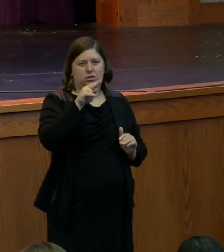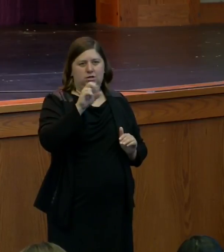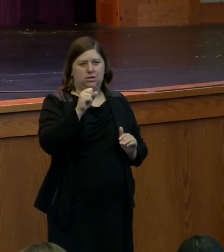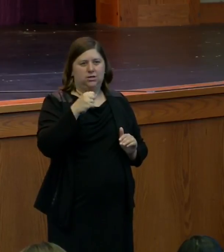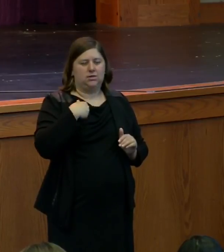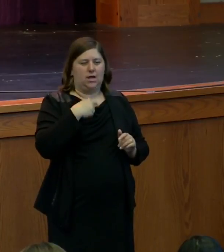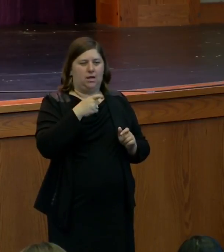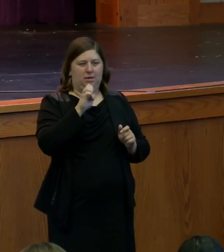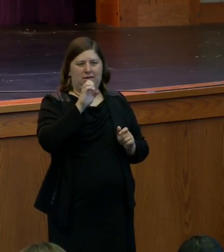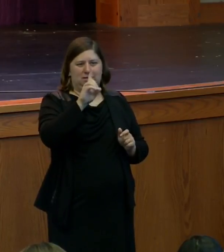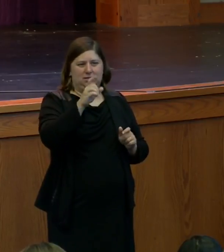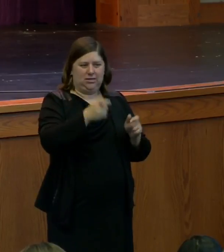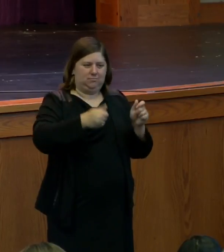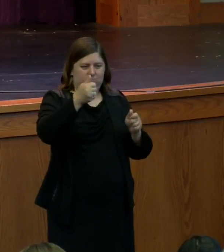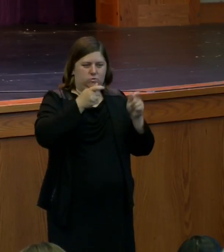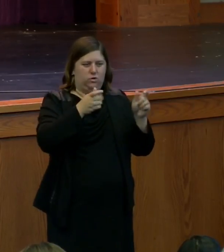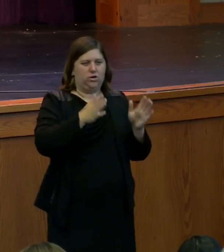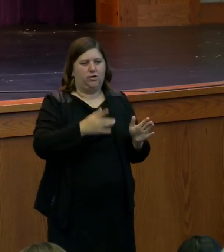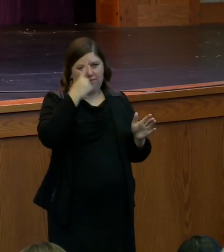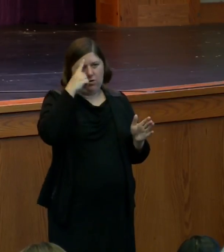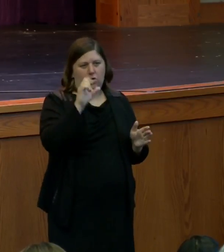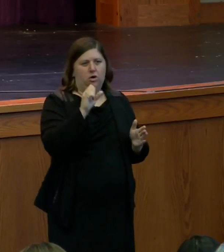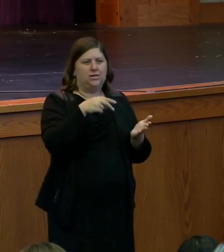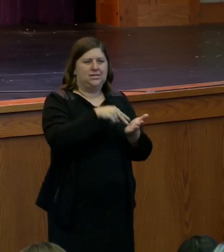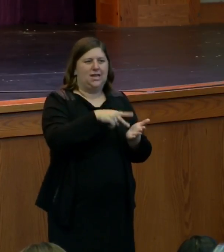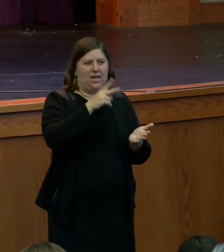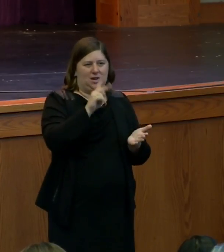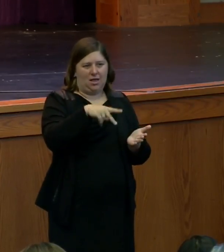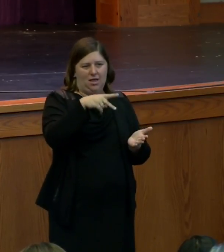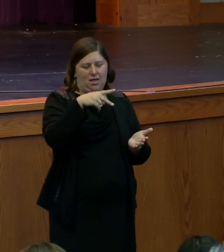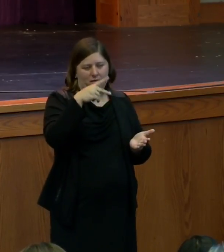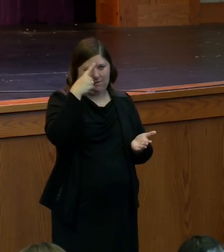DEMOCRACY IN D.C. OTHERWISE KNOWN AS FREE D.C.